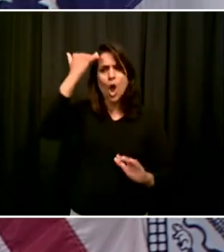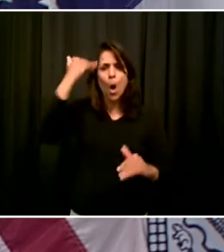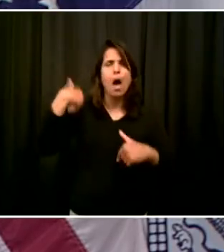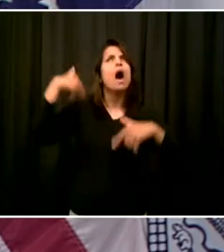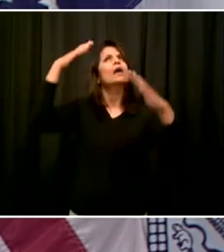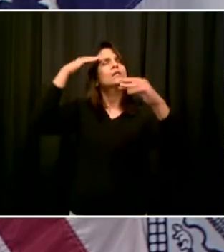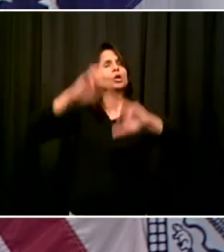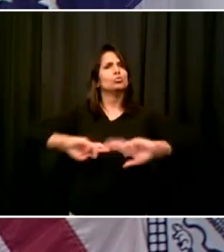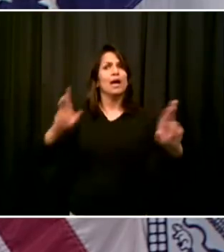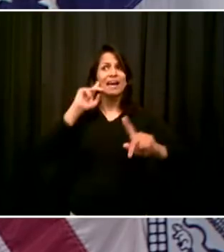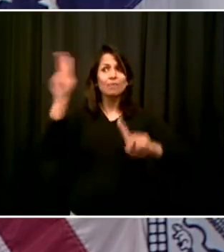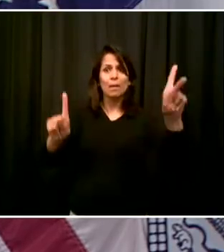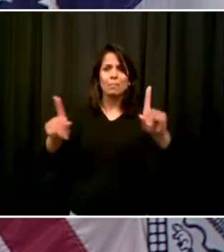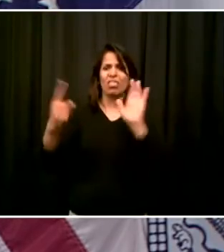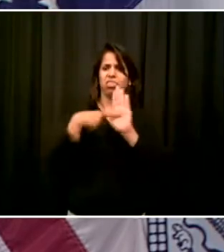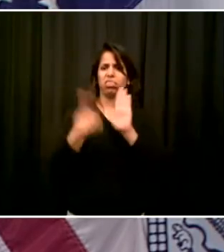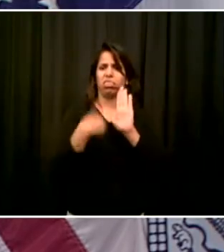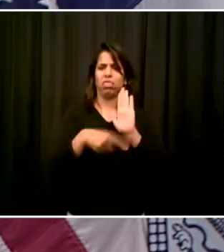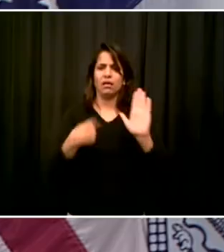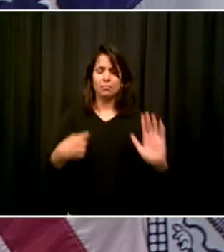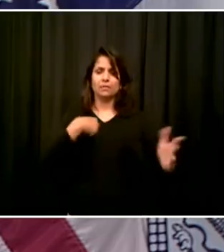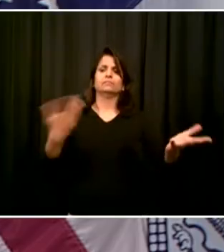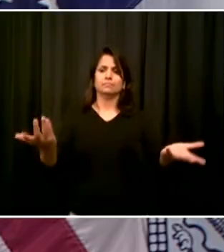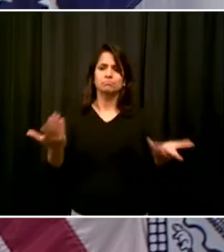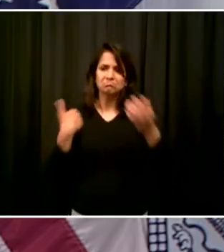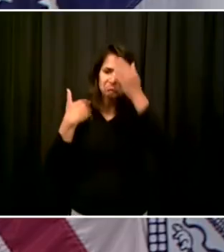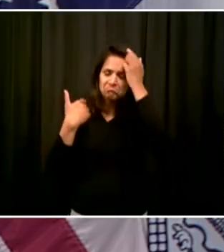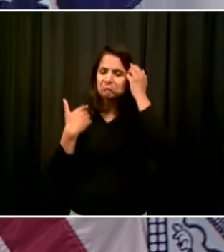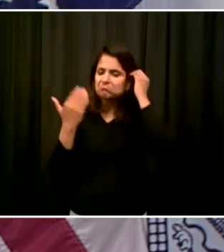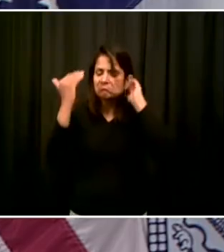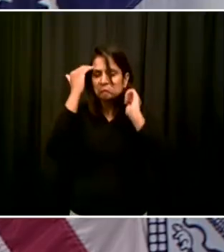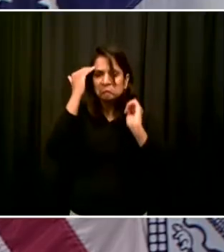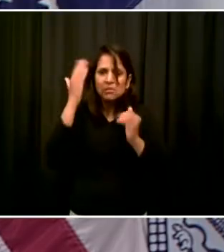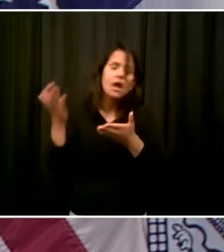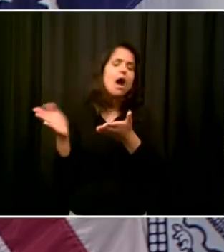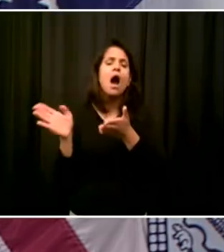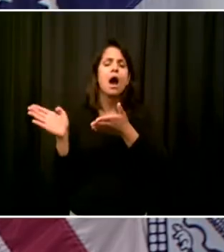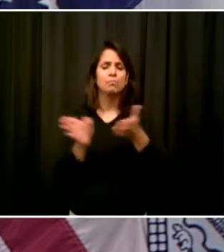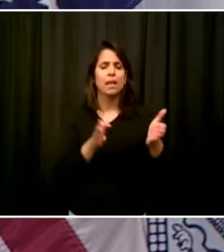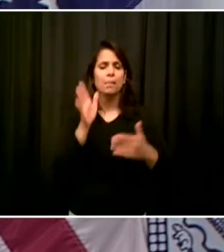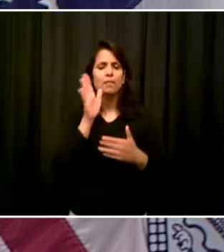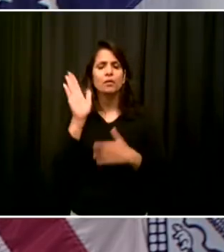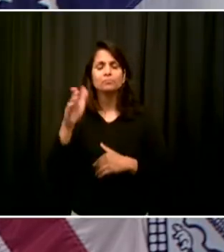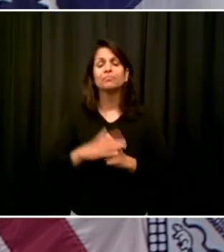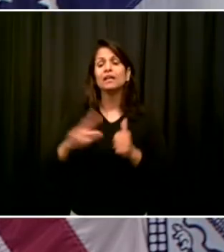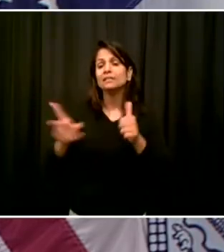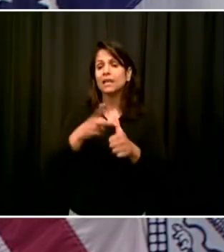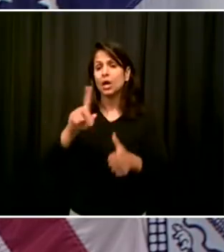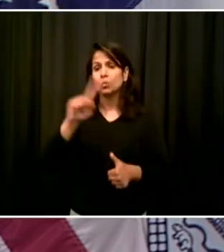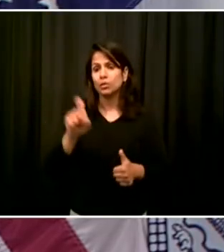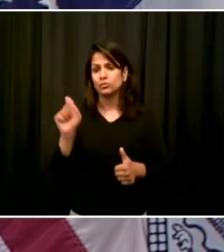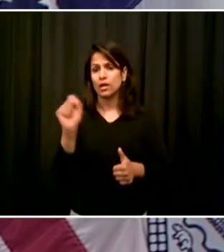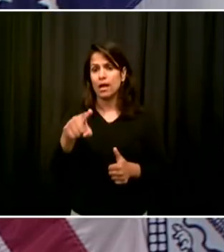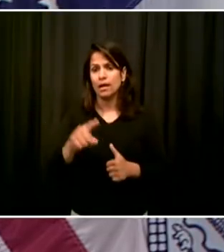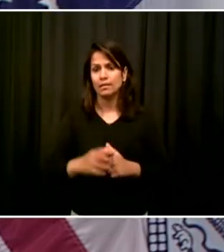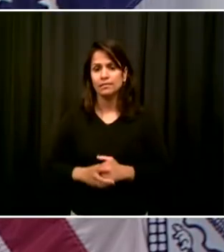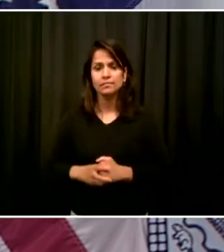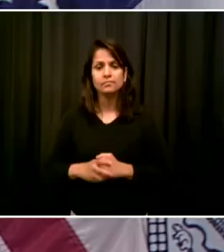ALL SIDES? OF COURSE, BUT I AM CONVINCED THAT THIS IS REAL CHANGE. Report: erM. R